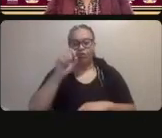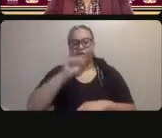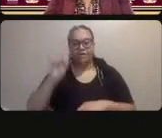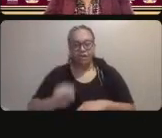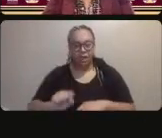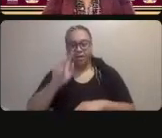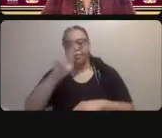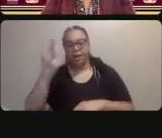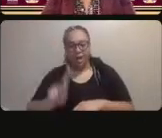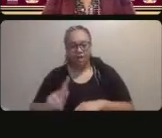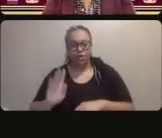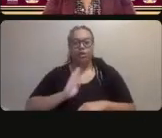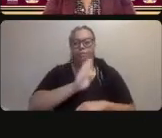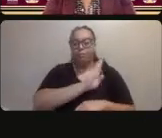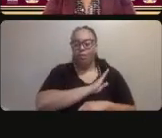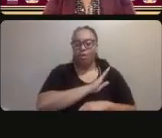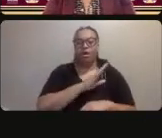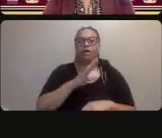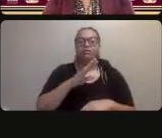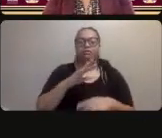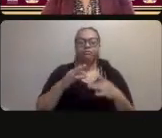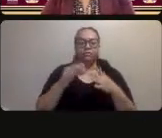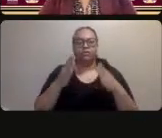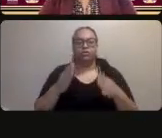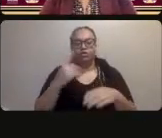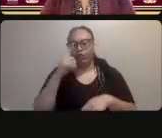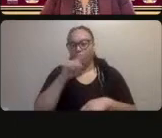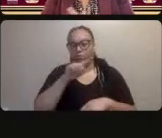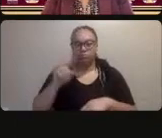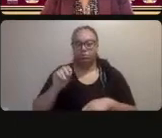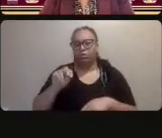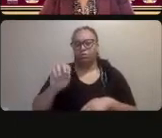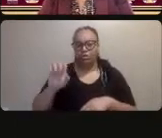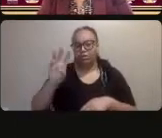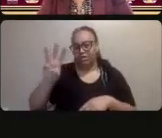MY NAME IS T'S RODDICK.